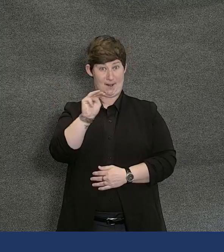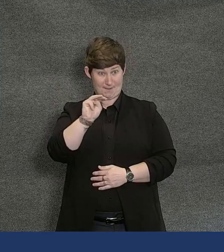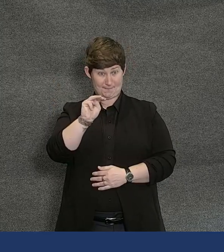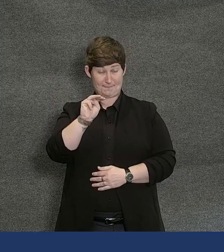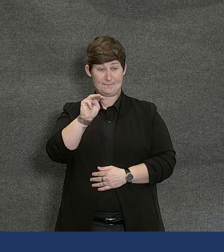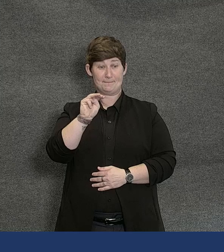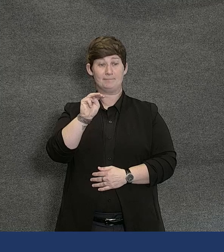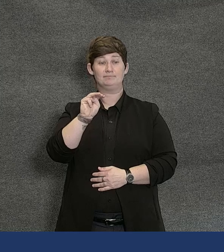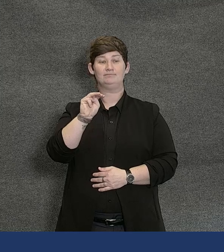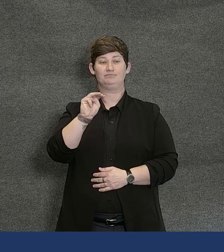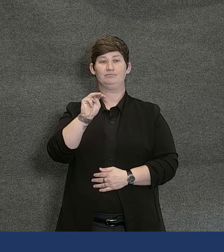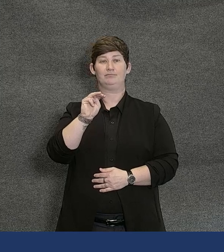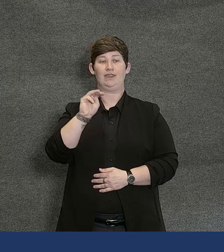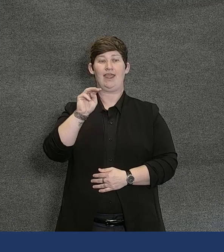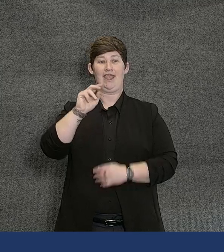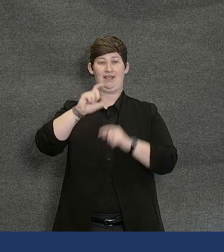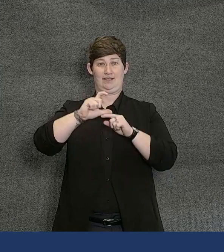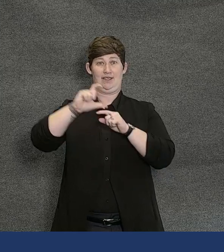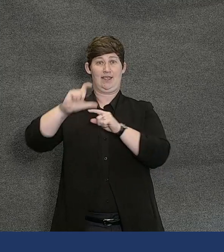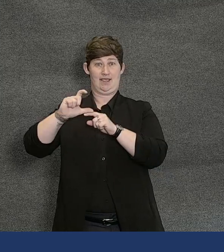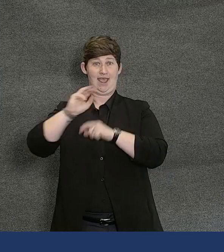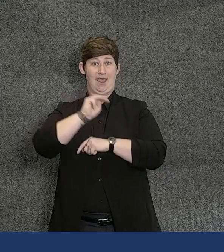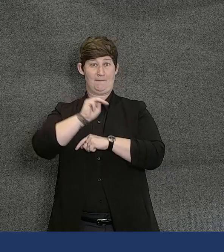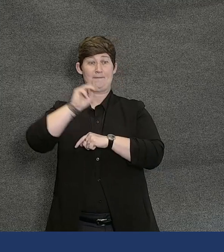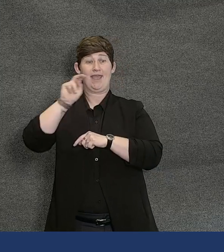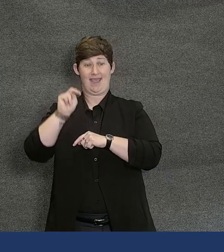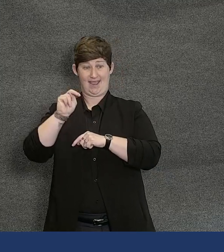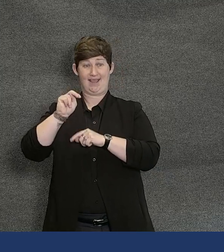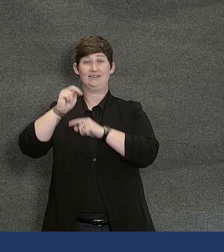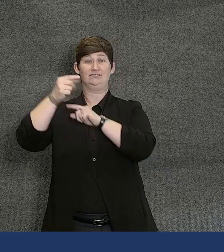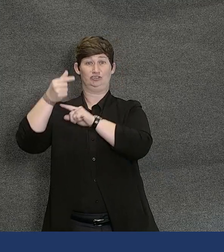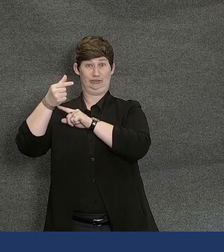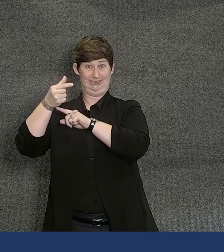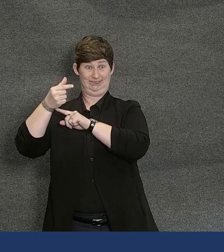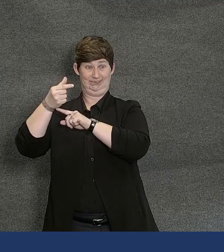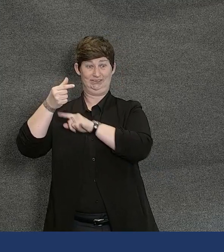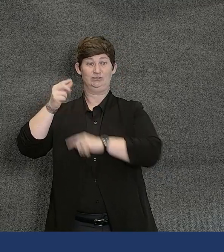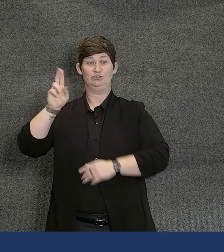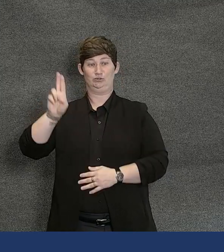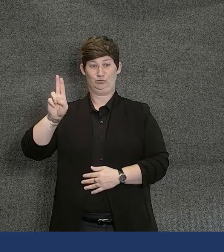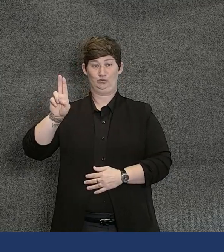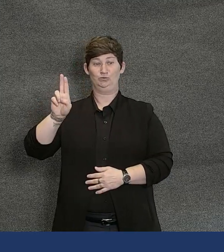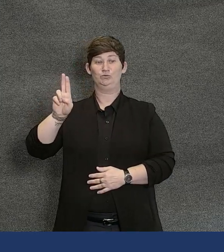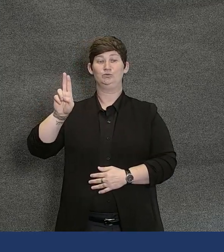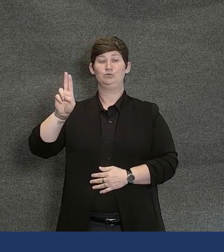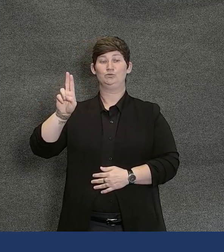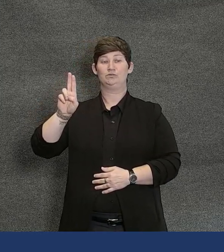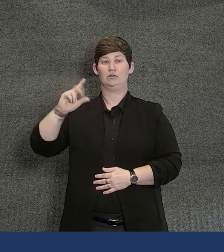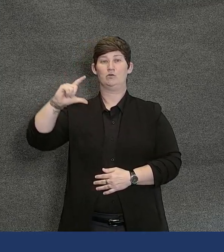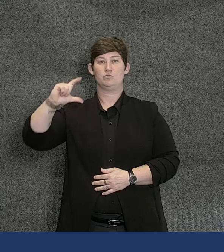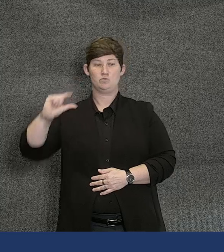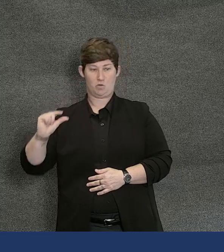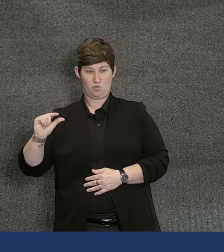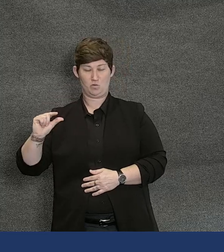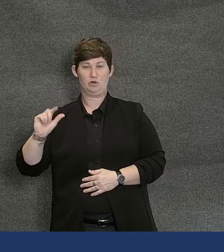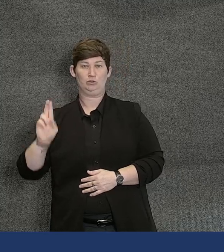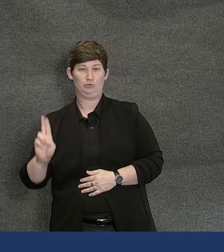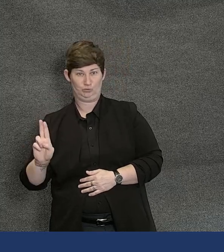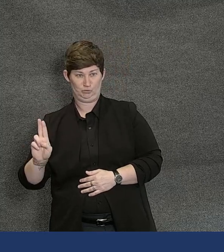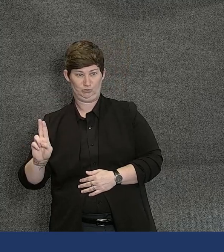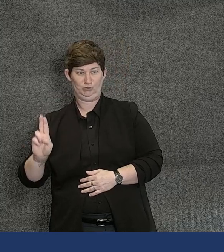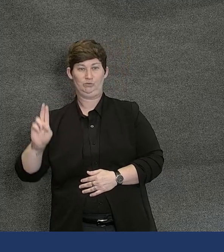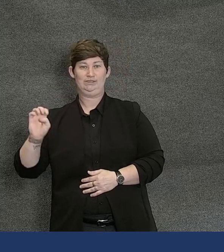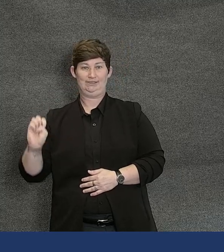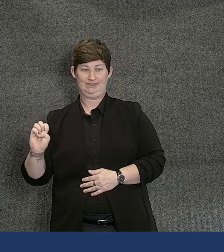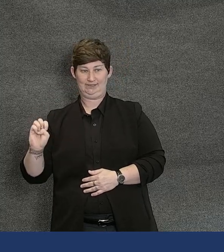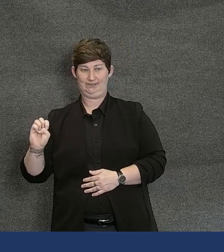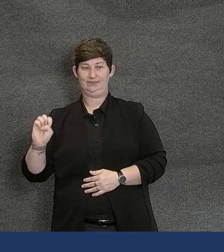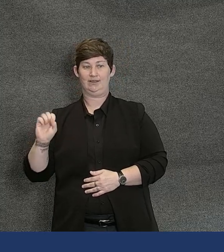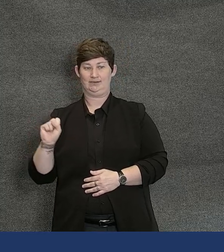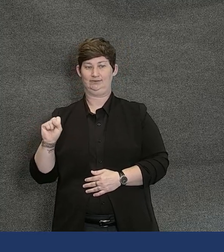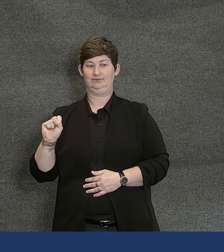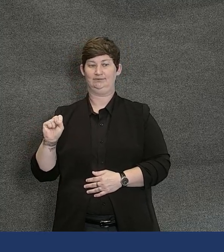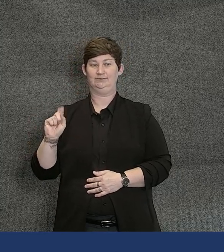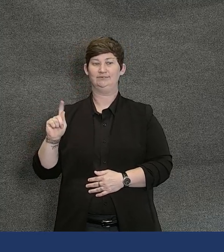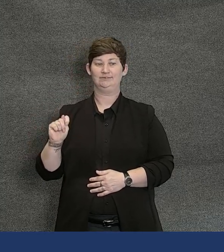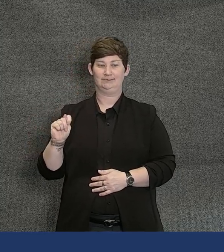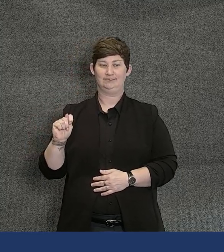N as in Nancy, G as in Gary, lowercase u-e-s-t Wi-Fi,